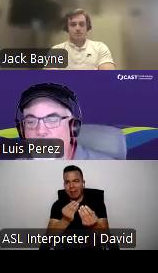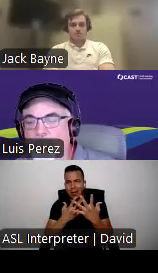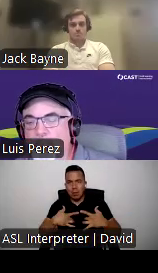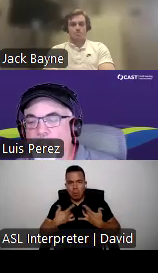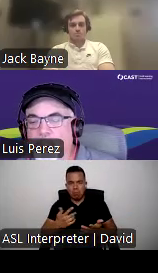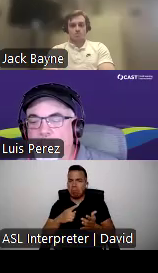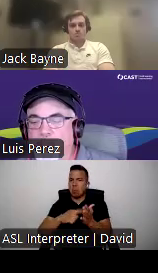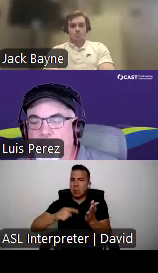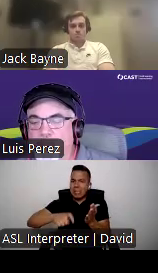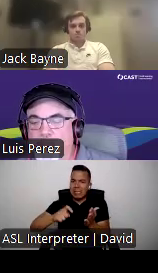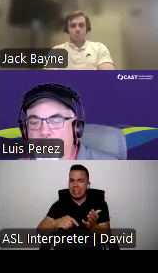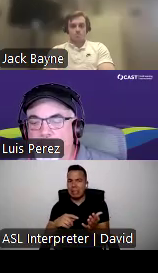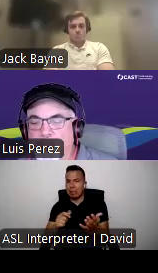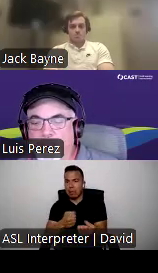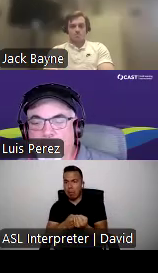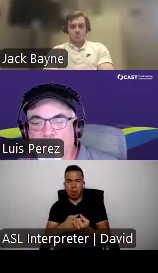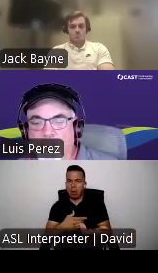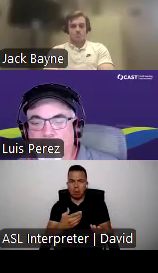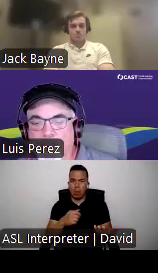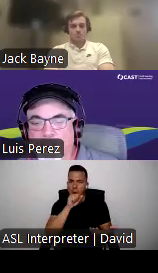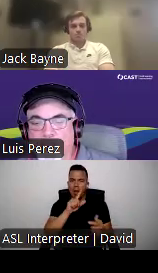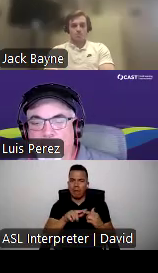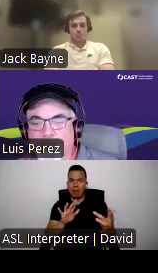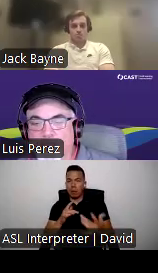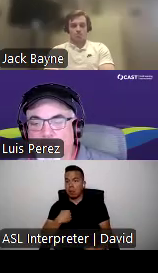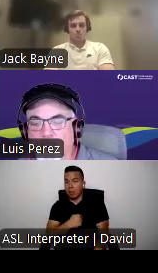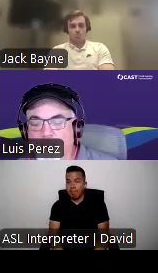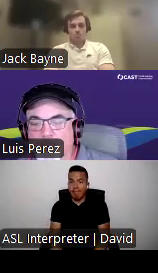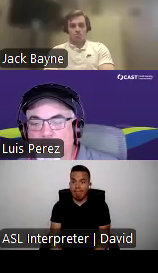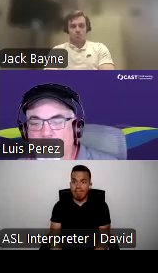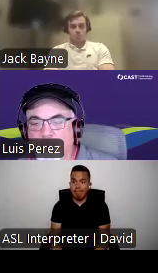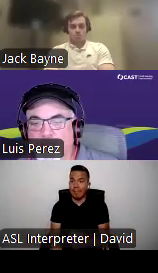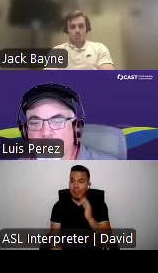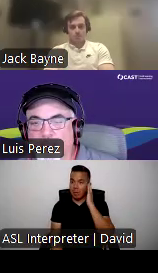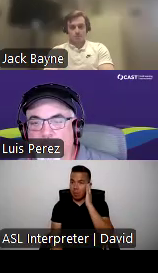We would really love to hear from you. I'll leave it for one second and then we'll move to the next